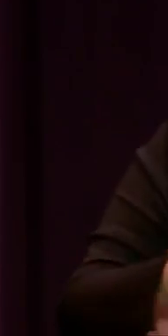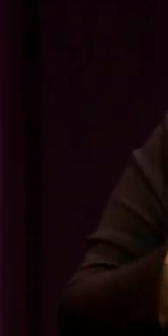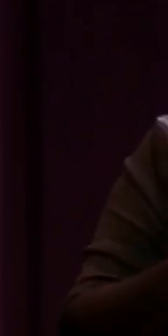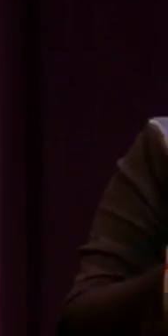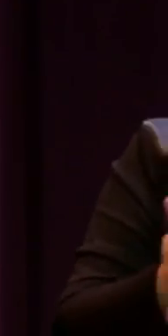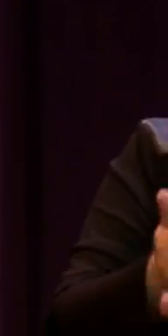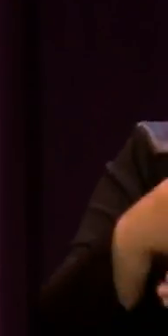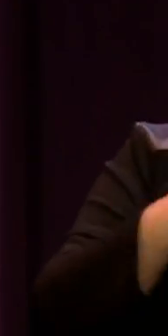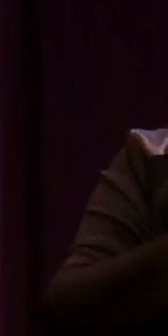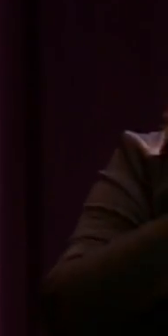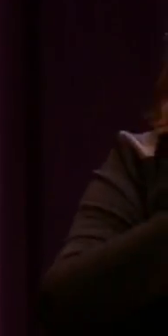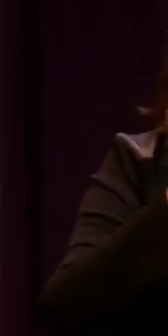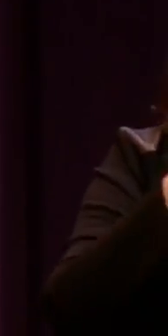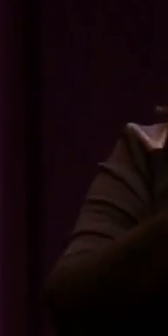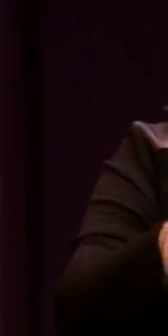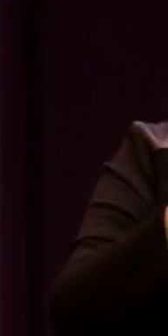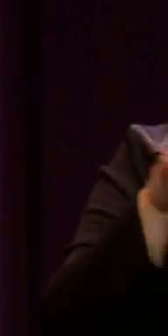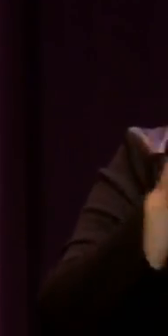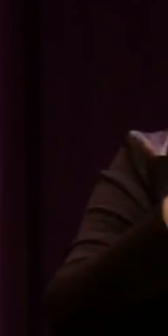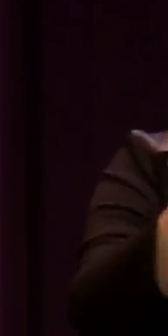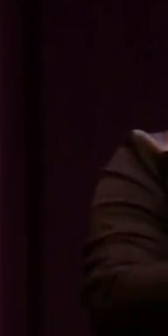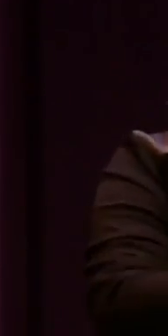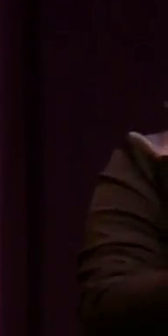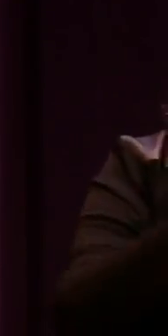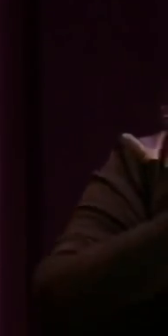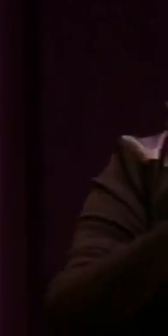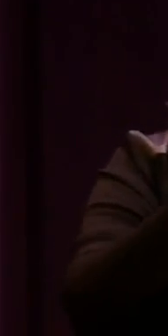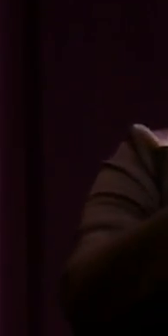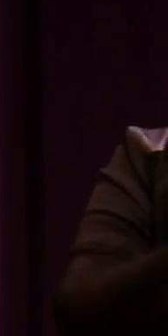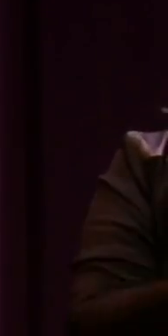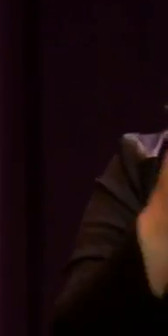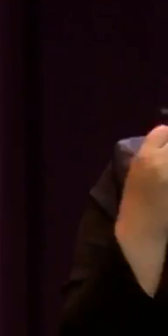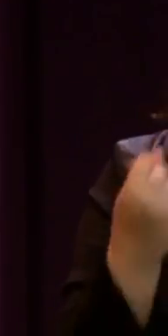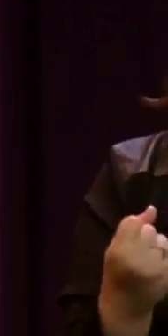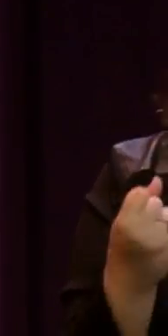TO ENSURE OUR DRAFT CONSTITUTION IS LEGALLY SOUND AND EMBODIES